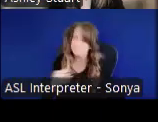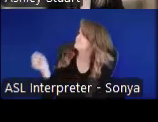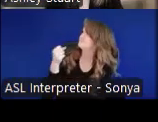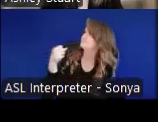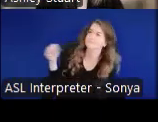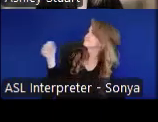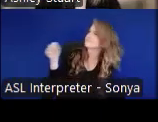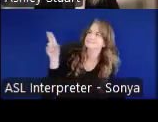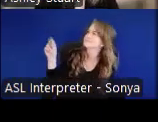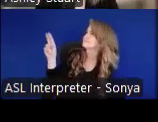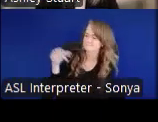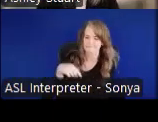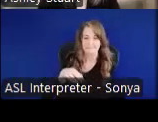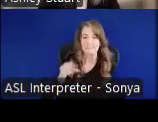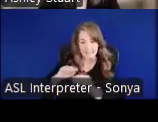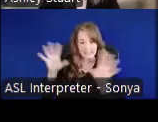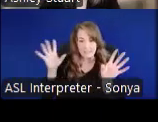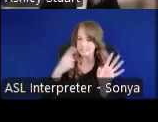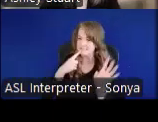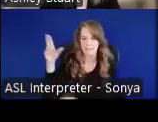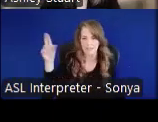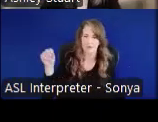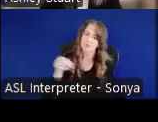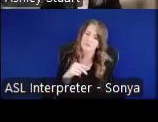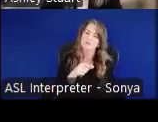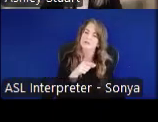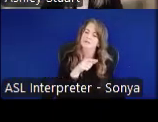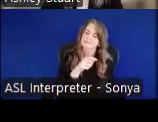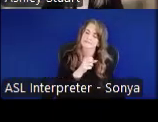when it was time to go to bed. She loves this video, but